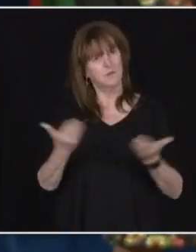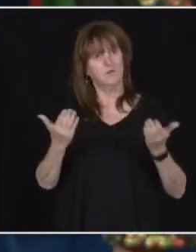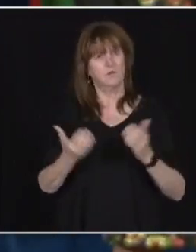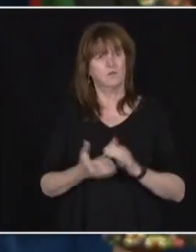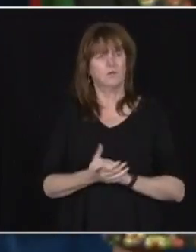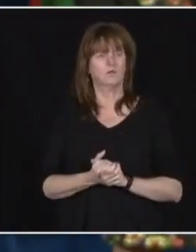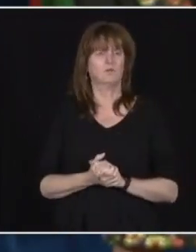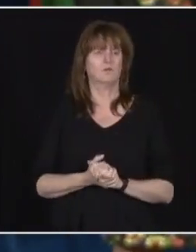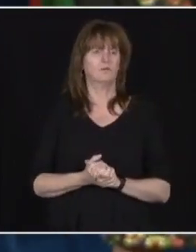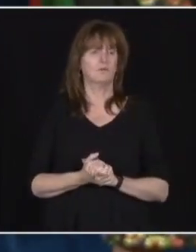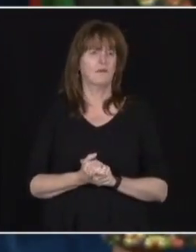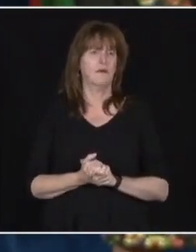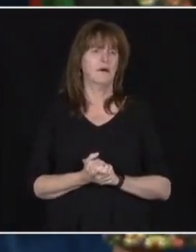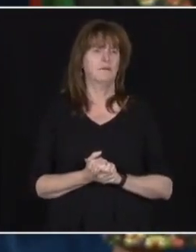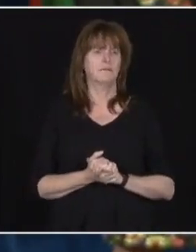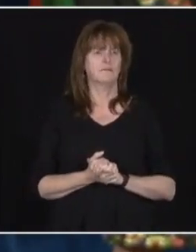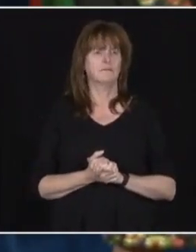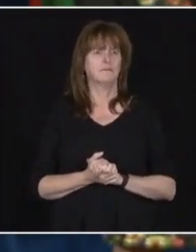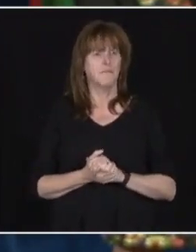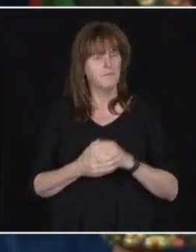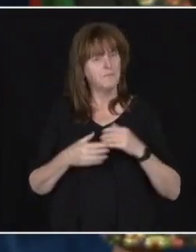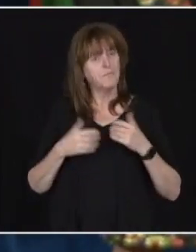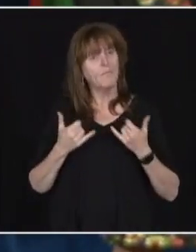Thank you.